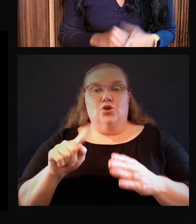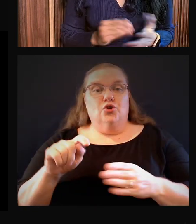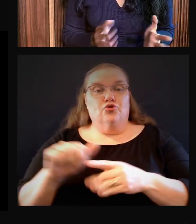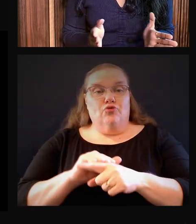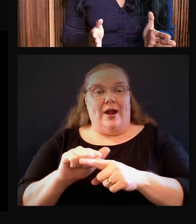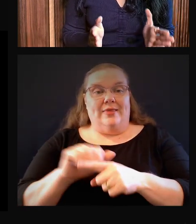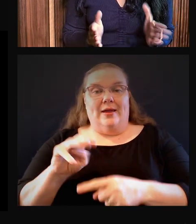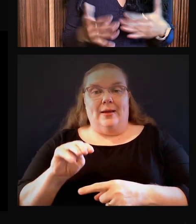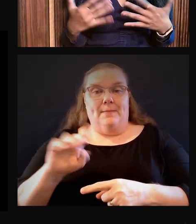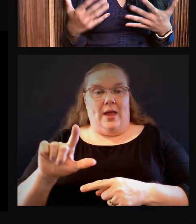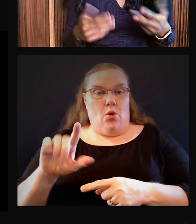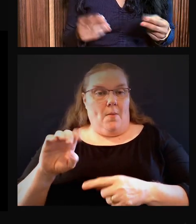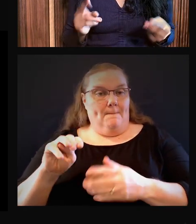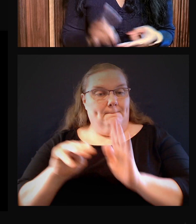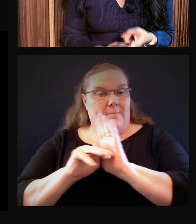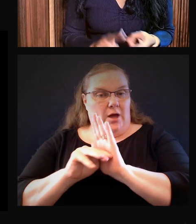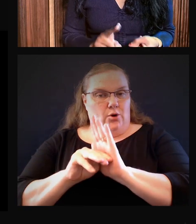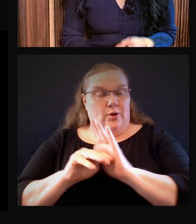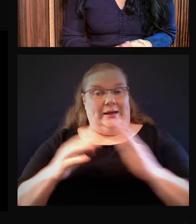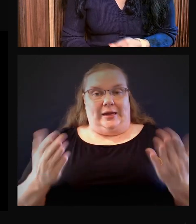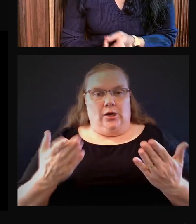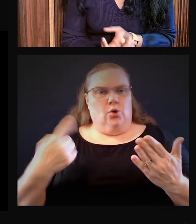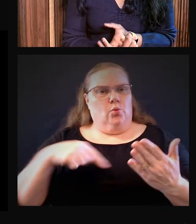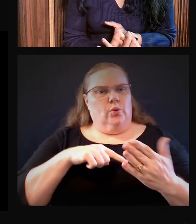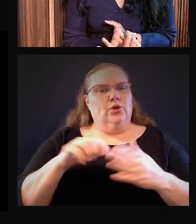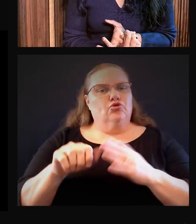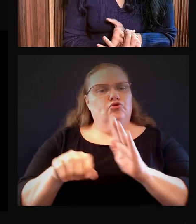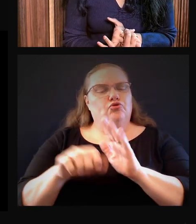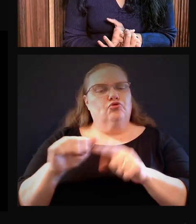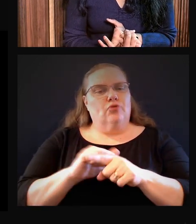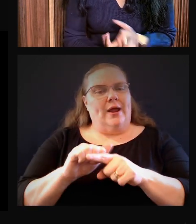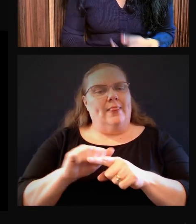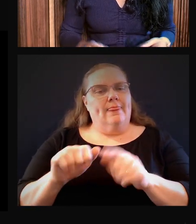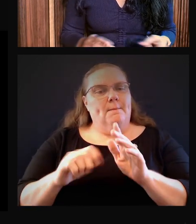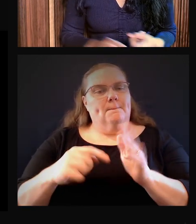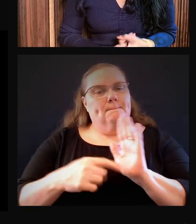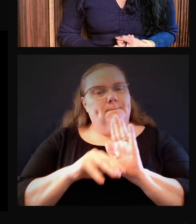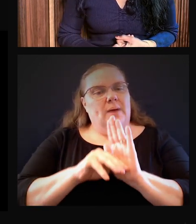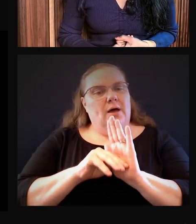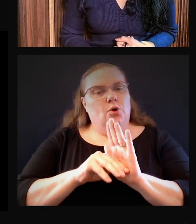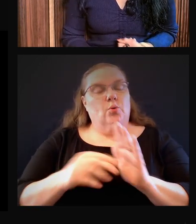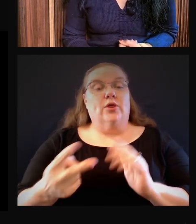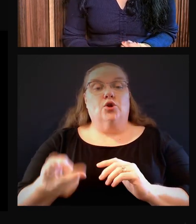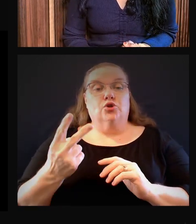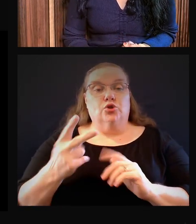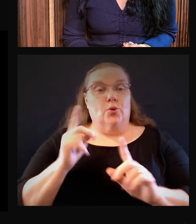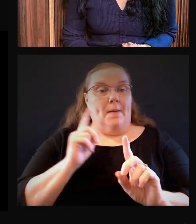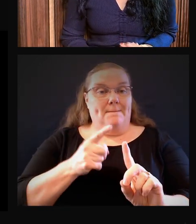Here, we train the model with two main data points. The first one is Player Data.